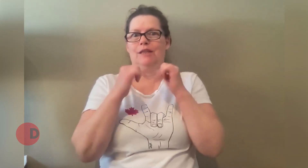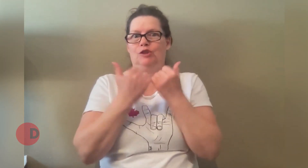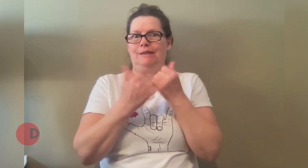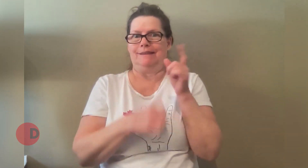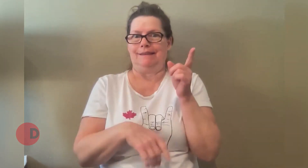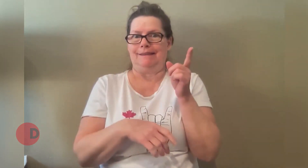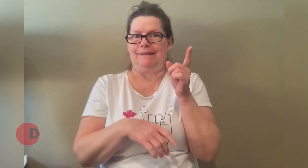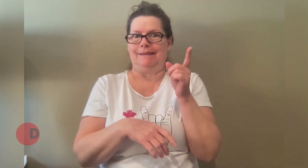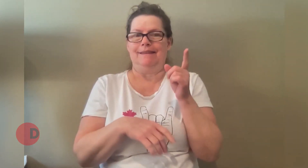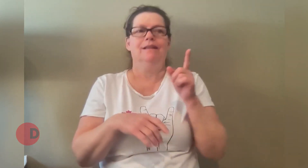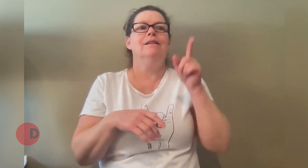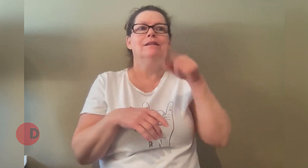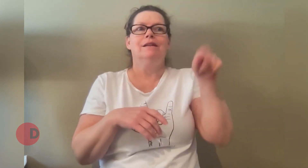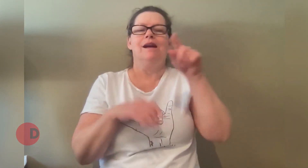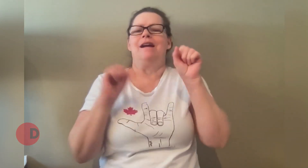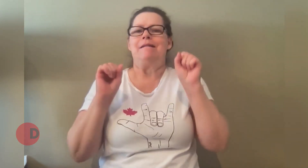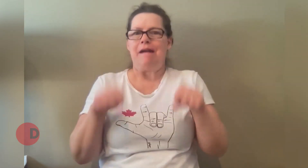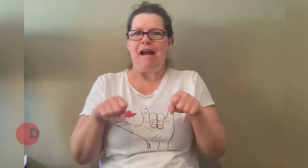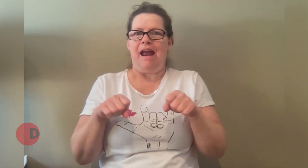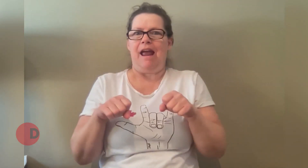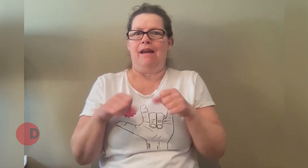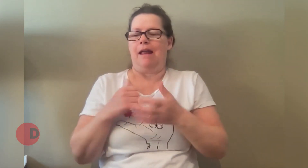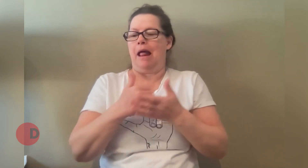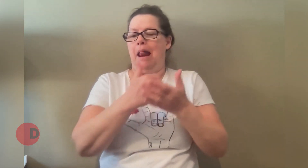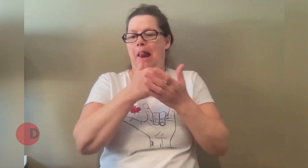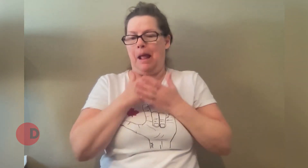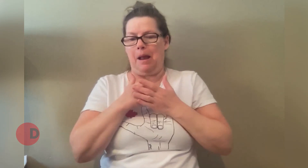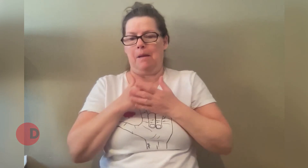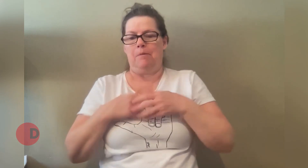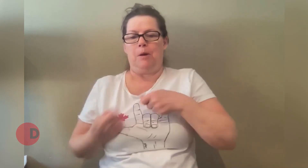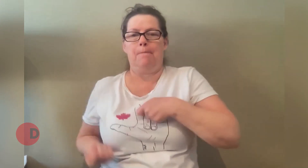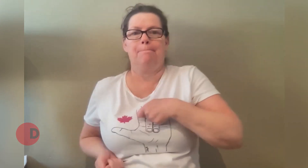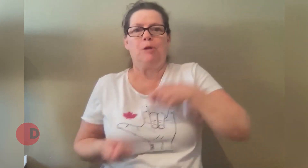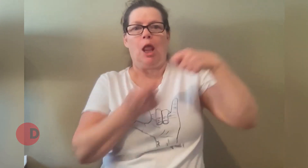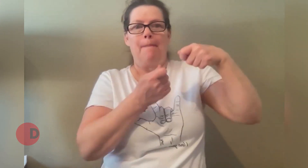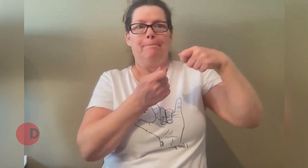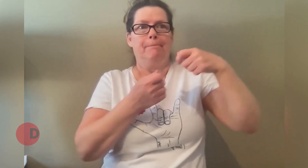They can help pull us up for our same common vision.